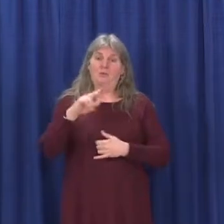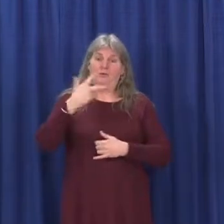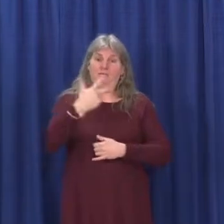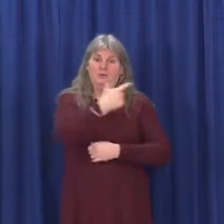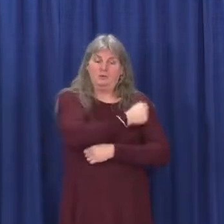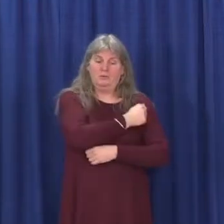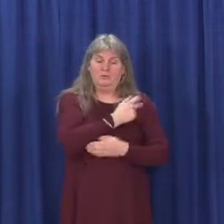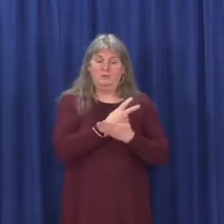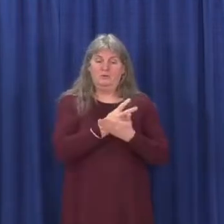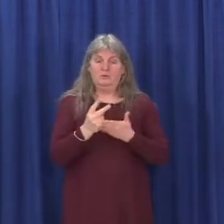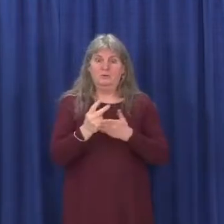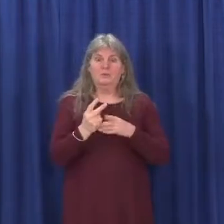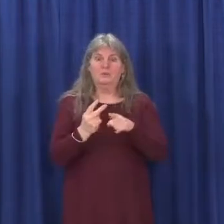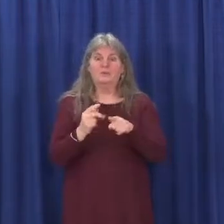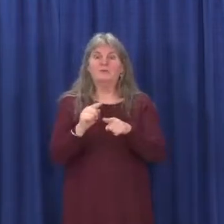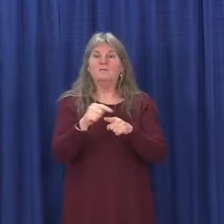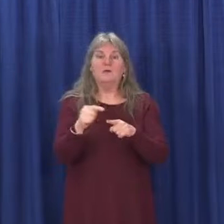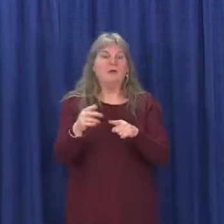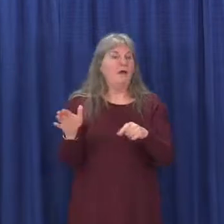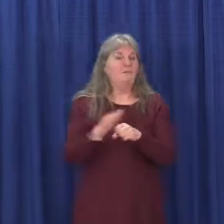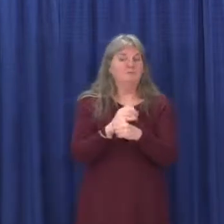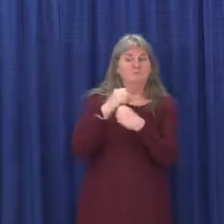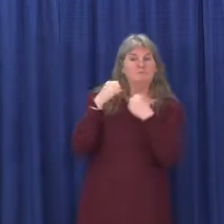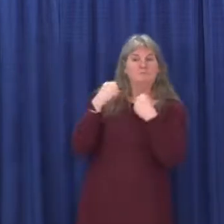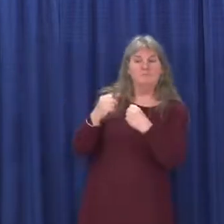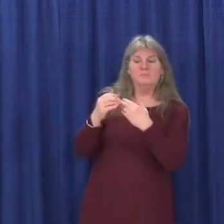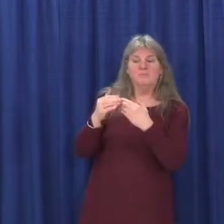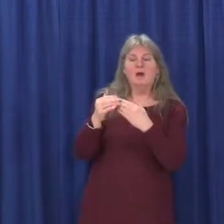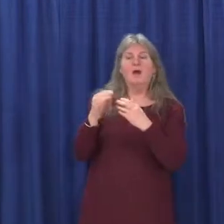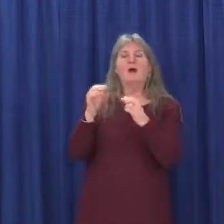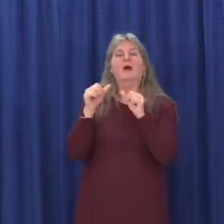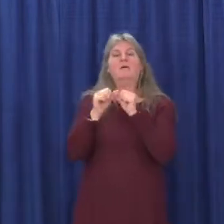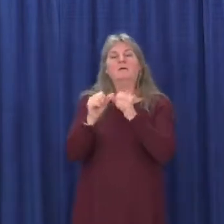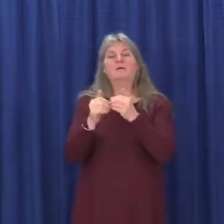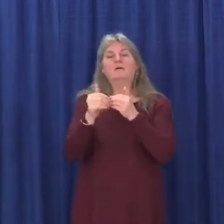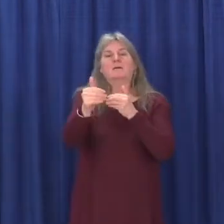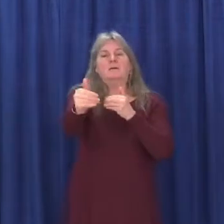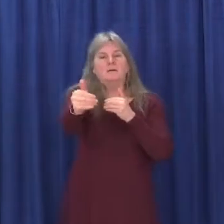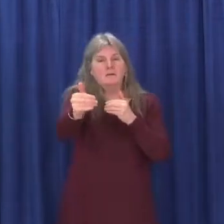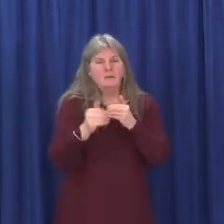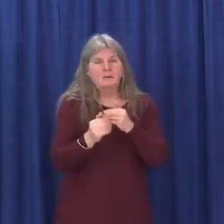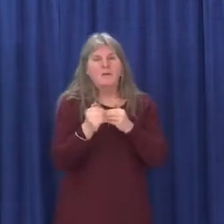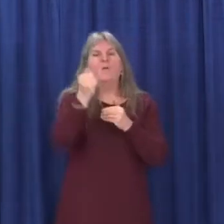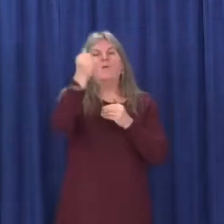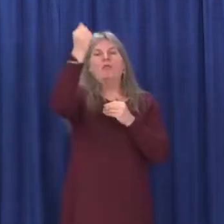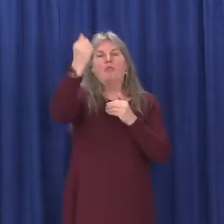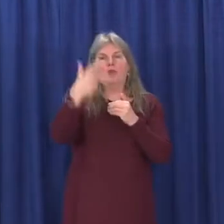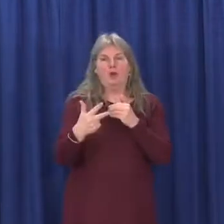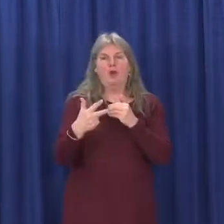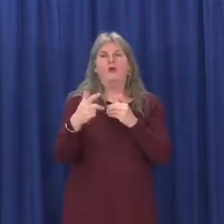you will have that immunity on the way down, you will be a third as likely to get infected as you were